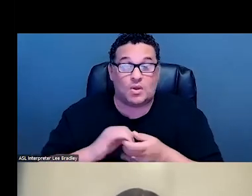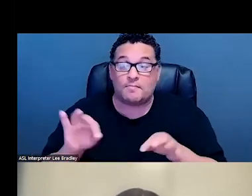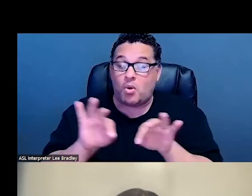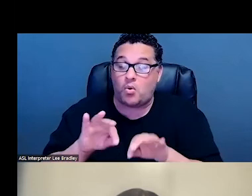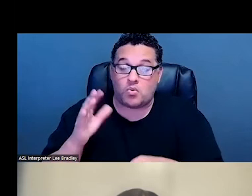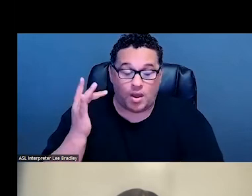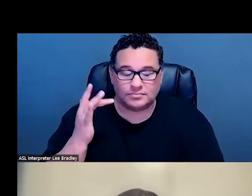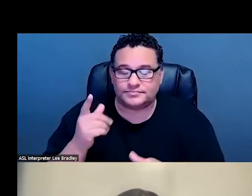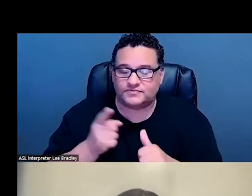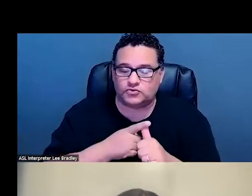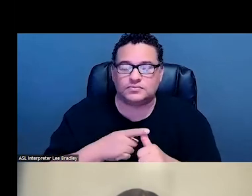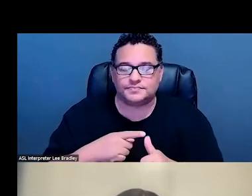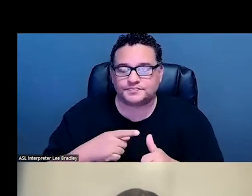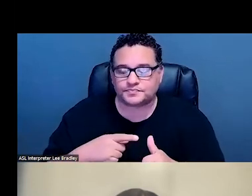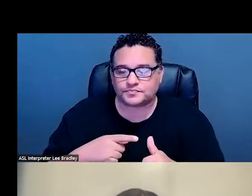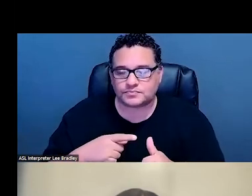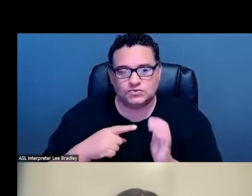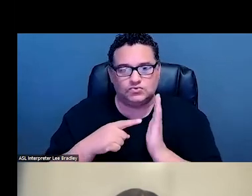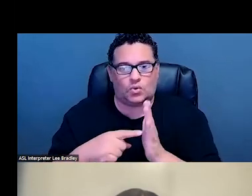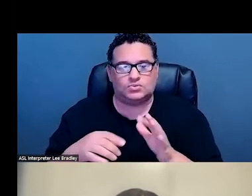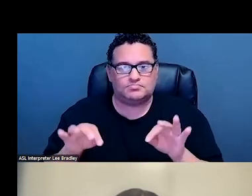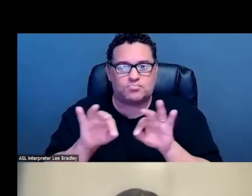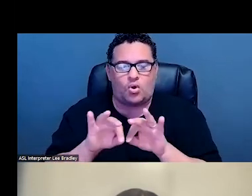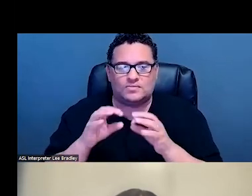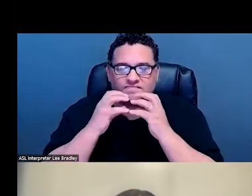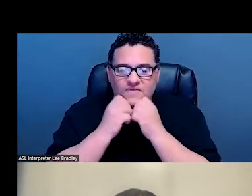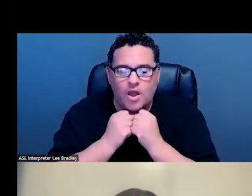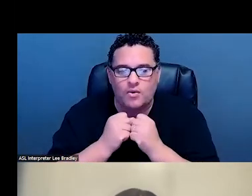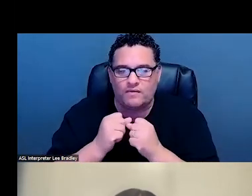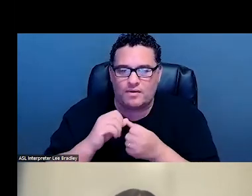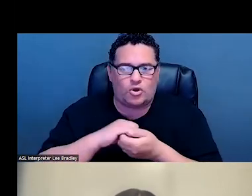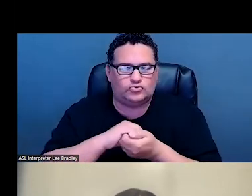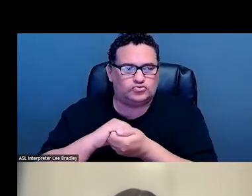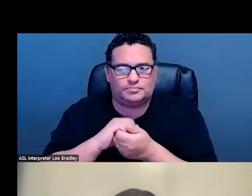FIRST IS THAT SIGNALS, KIND OF IMPORTANCE AND VALUE OF PARTNERSHIP. BETWEEN, BETWEEN MEDICAID,